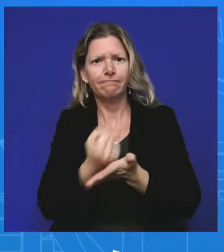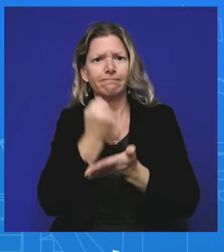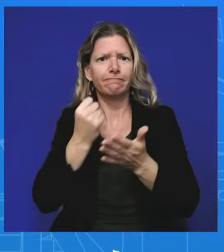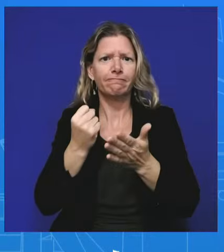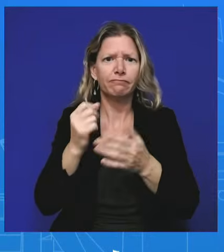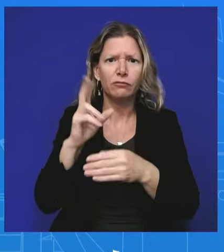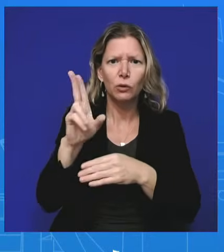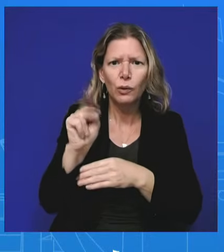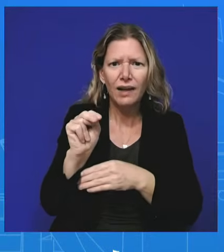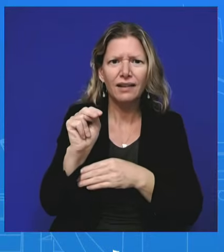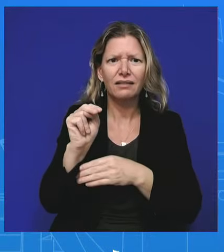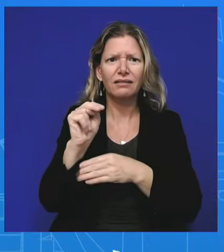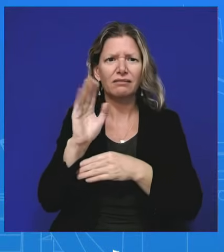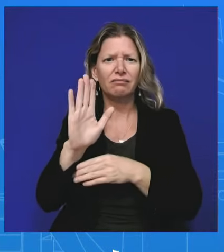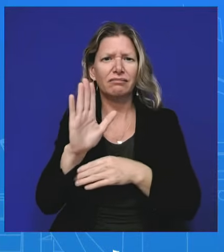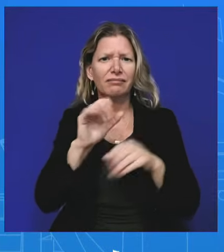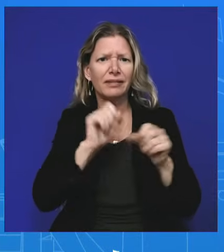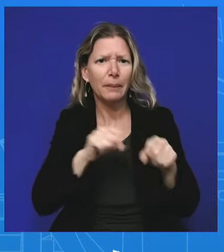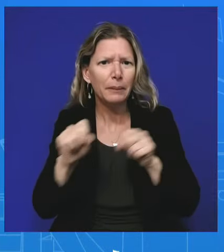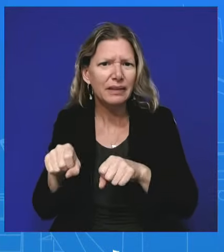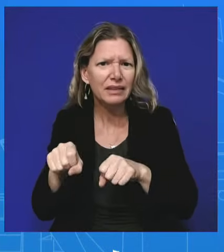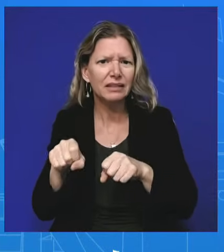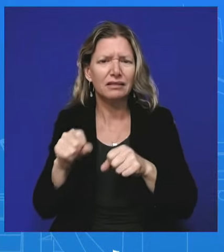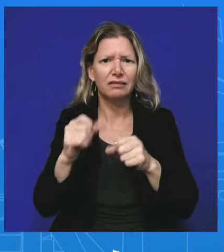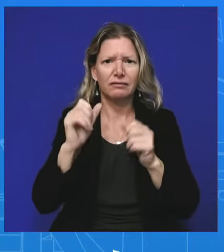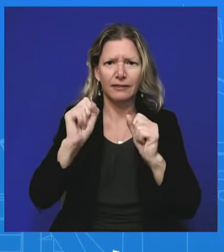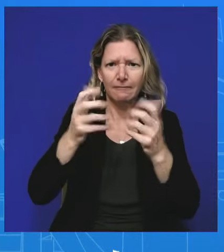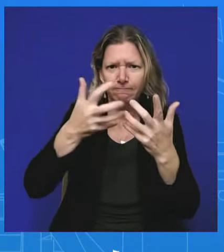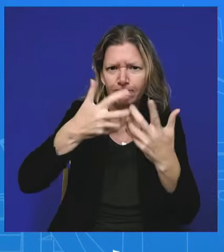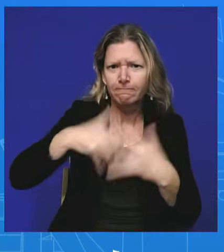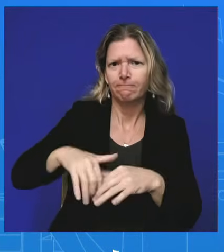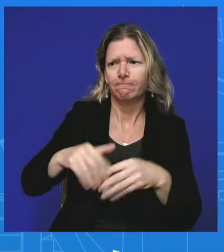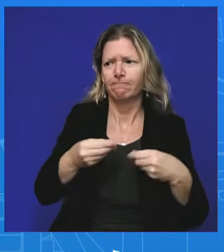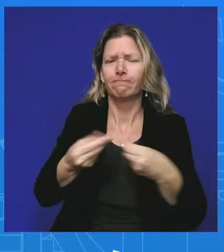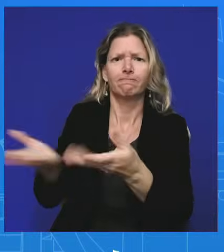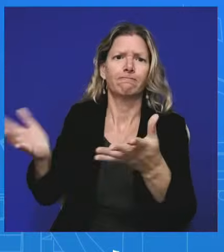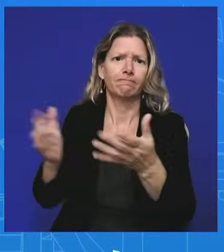So, this is a humanitarian effort. And contrary to what we've been seeing out there in the information space,